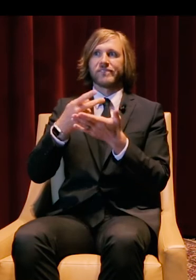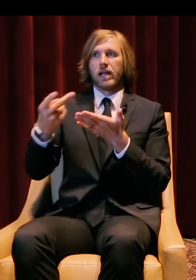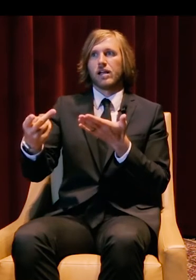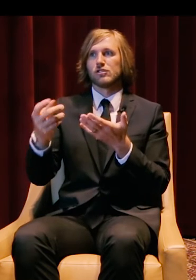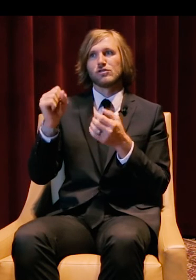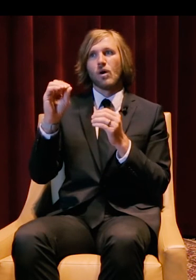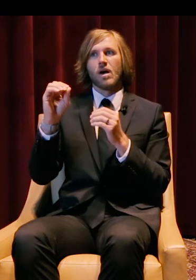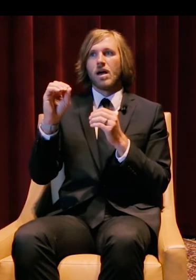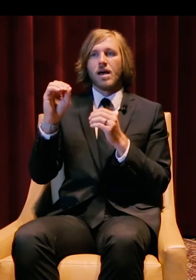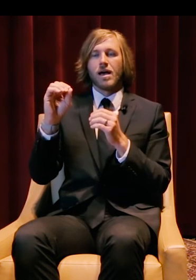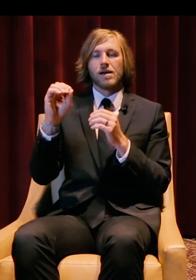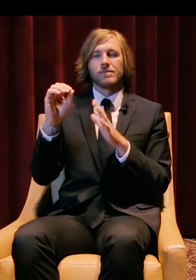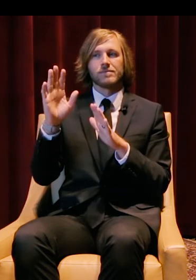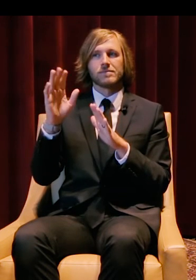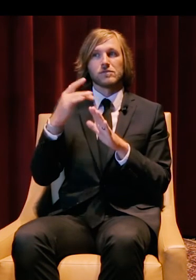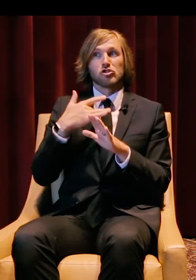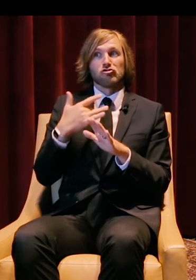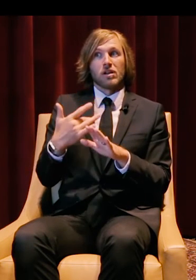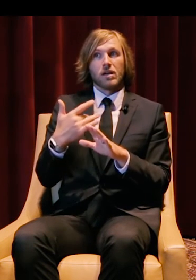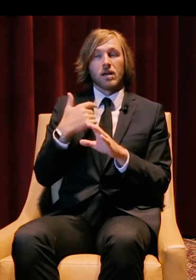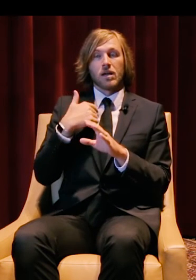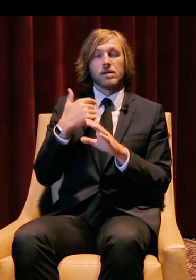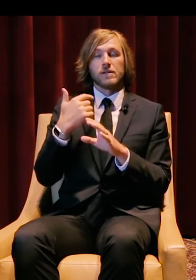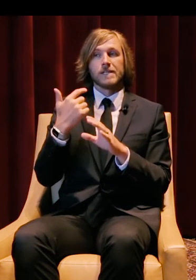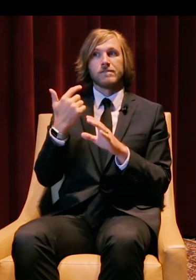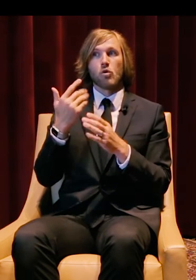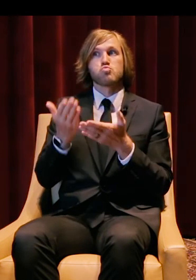I don't generally recognize or recommend that